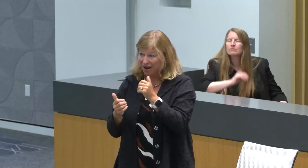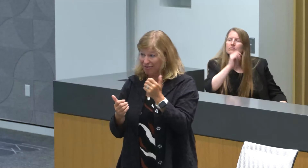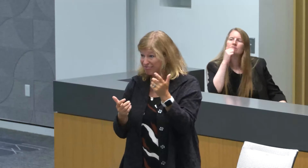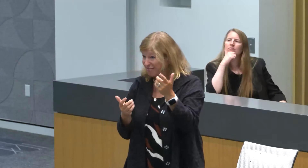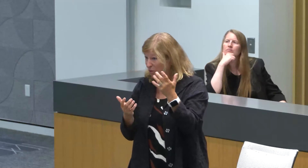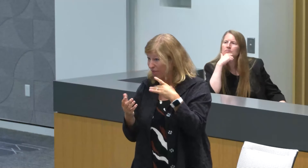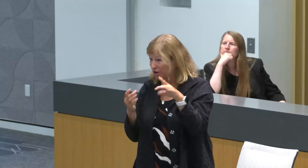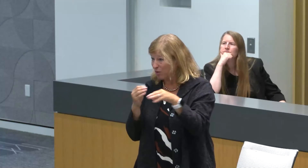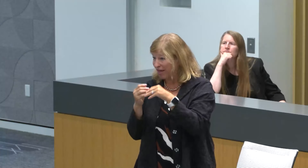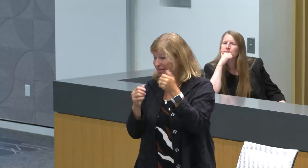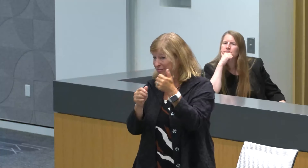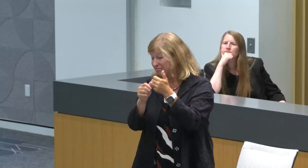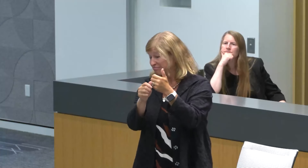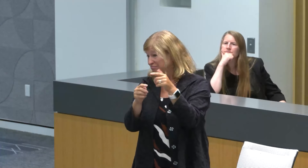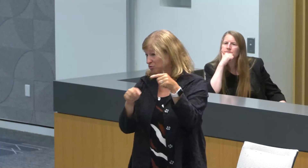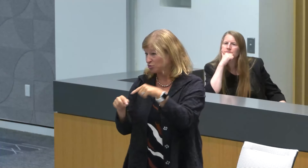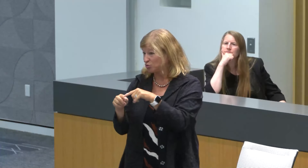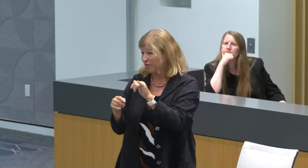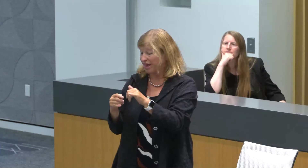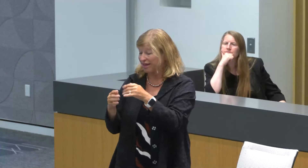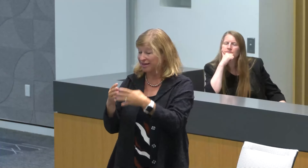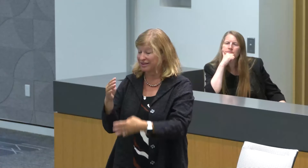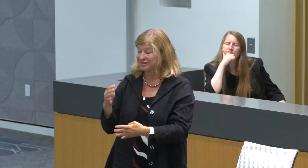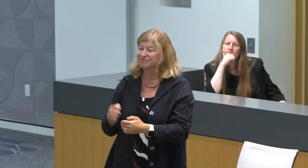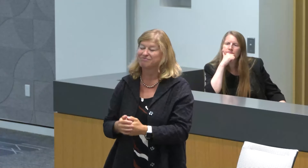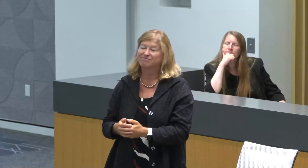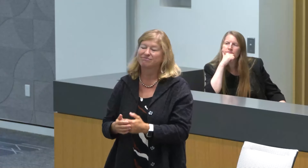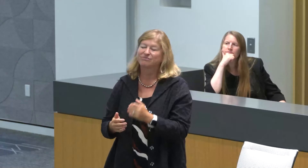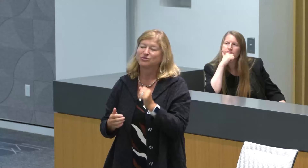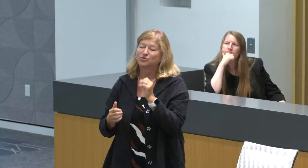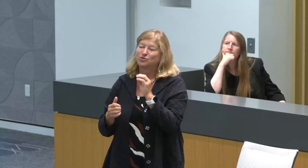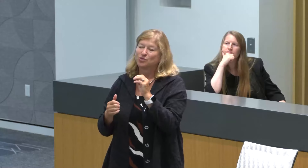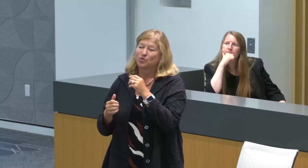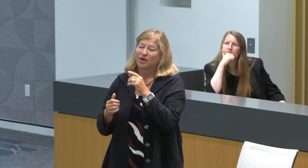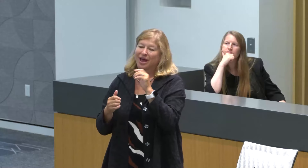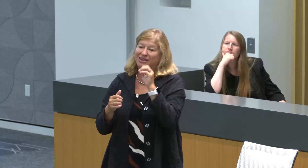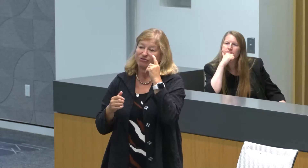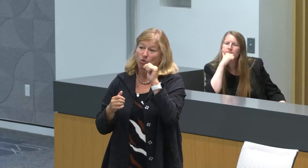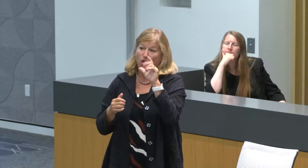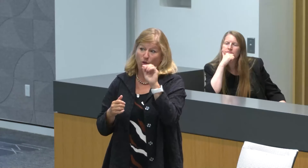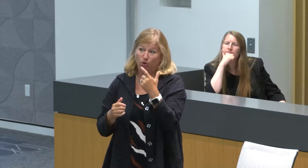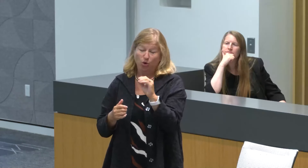YOU WILL SEE A LIST OF FEDERAL AGENCIES THAT HAVE ALREADY IMPLEMENTED AN ASL LINE. SO TAKE A LOOK THERE.